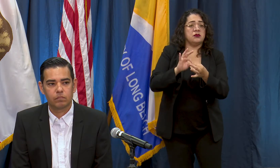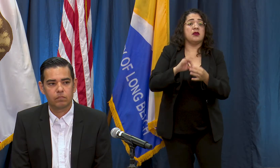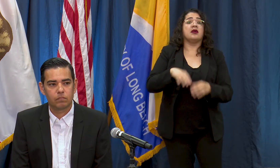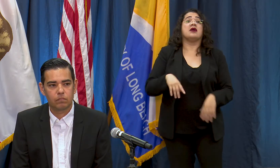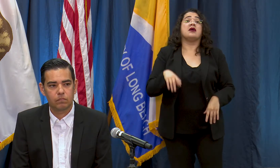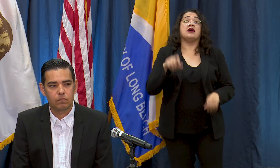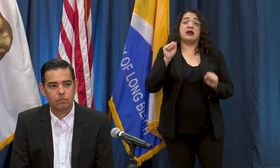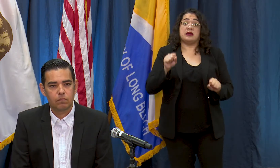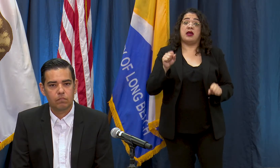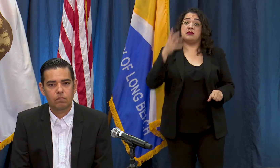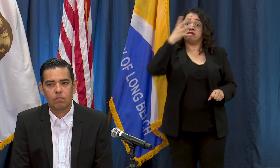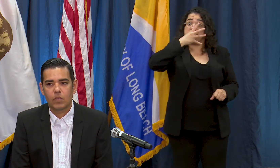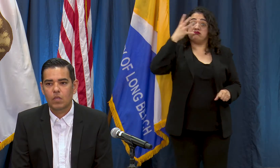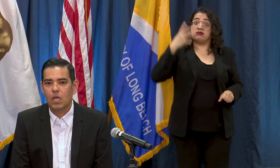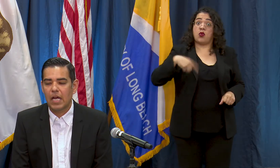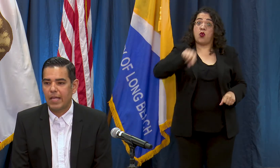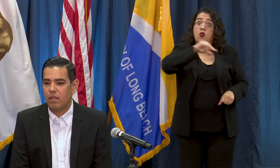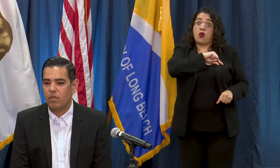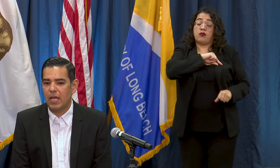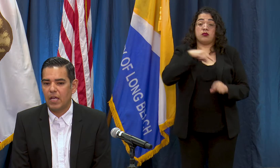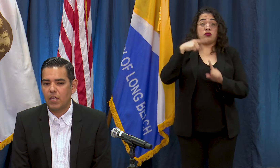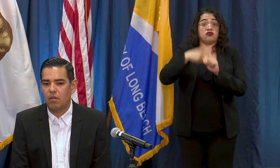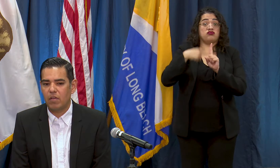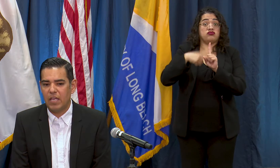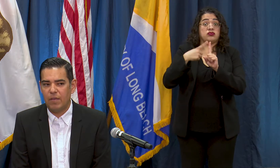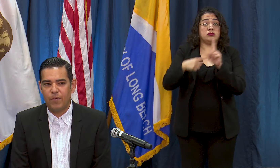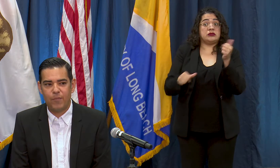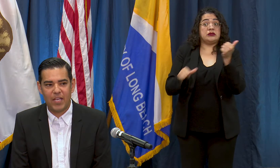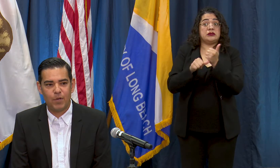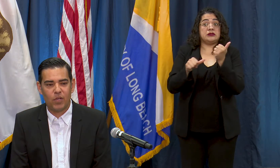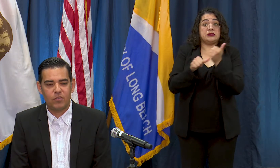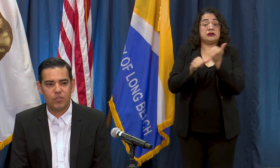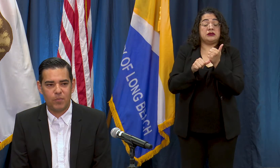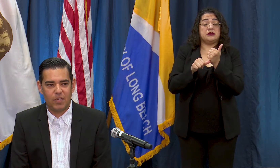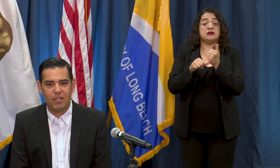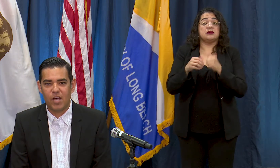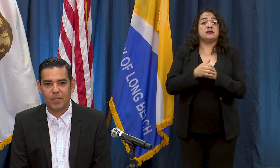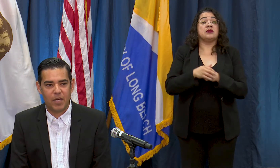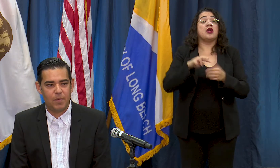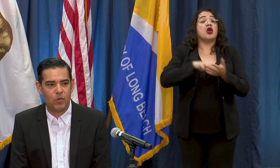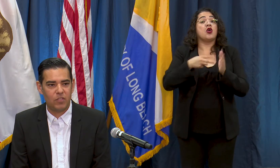qualify for rental assistance? If by immigrants you mean undocumented,